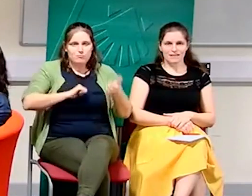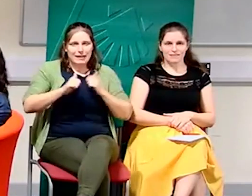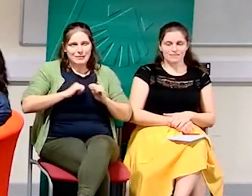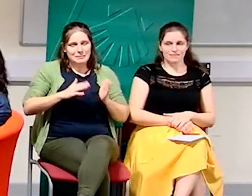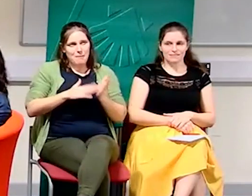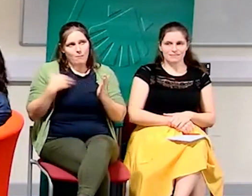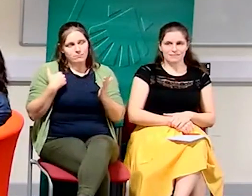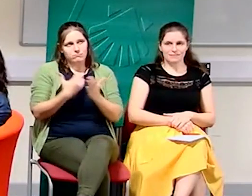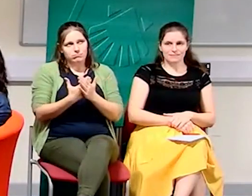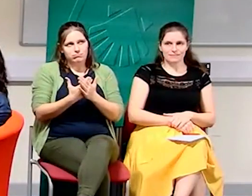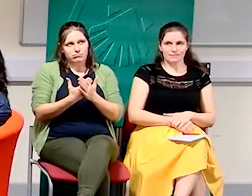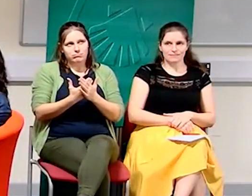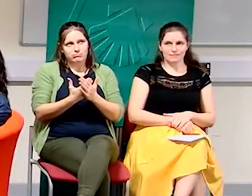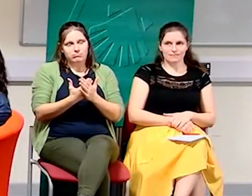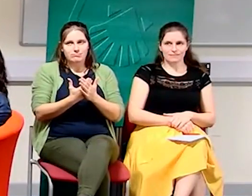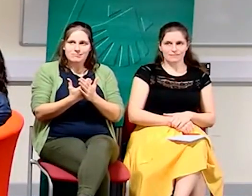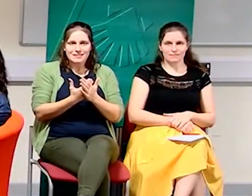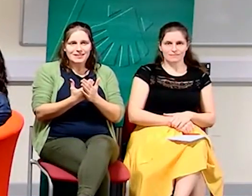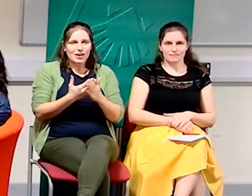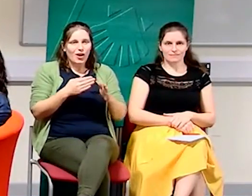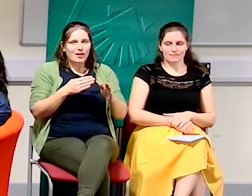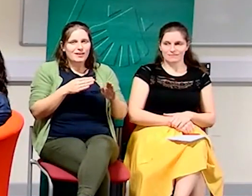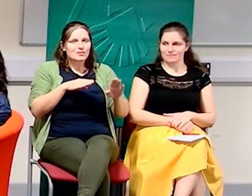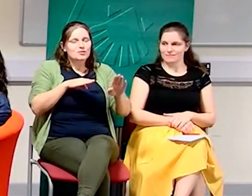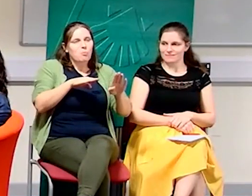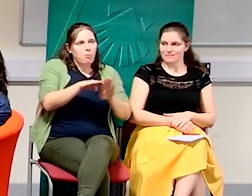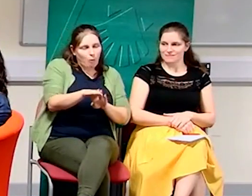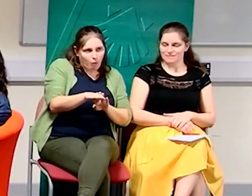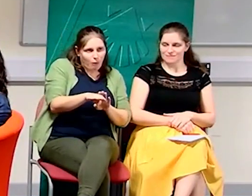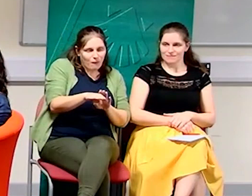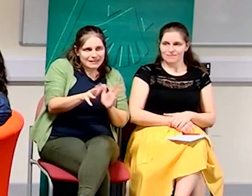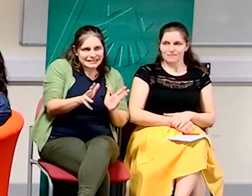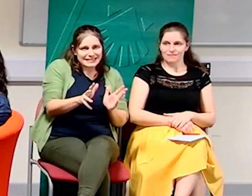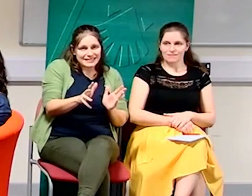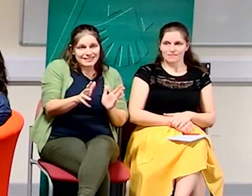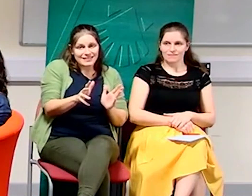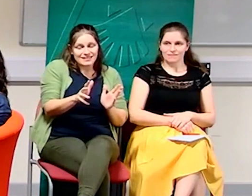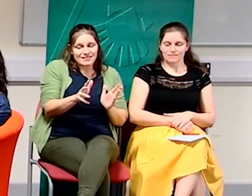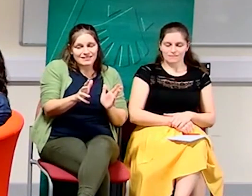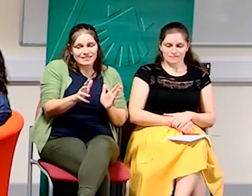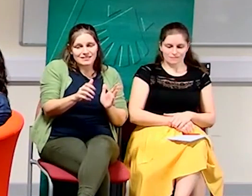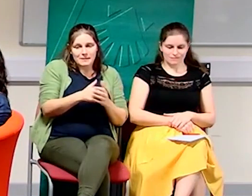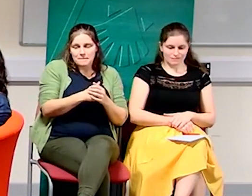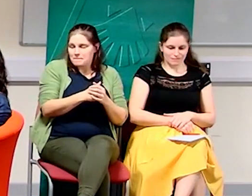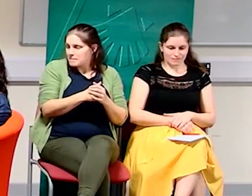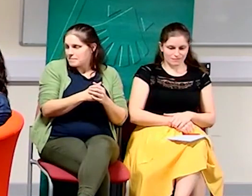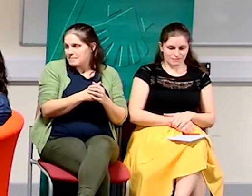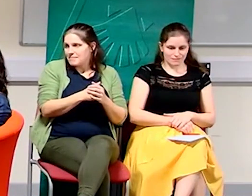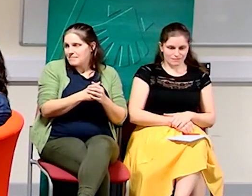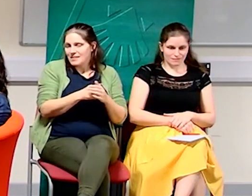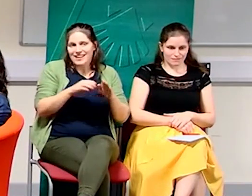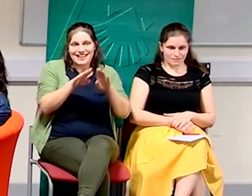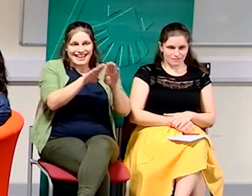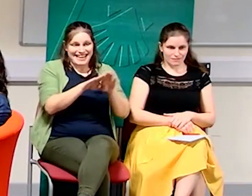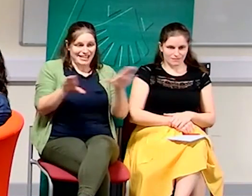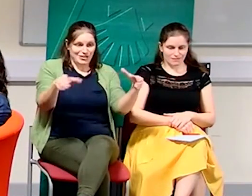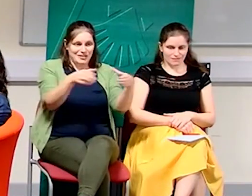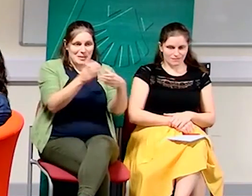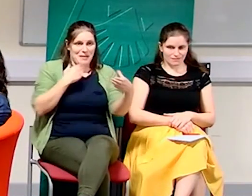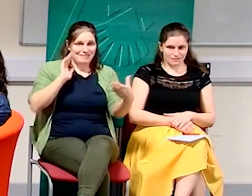date sport wise we'll go with um obviously making a national team of your chosen sport is actually